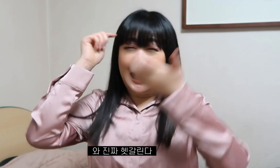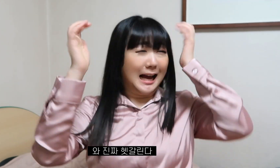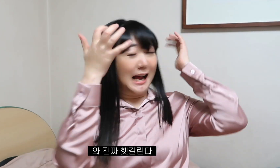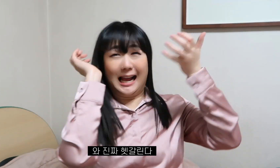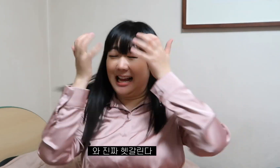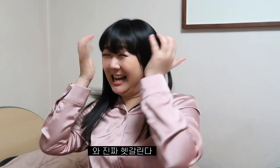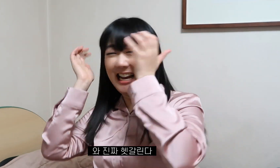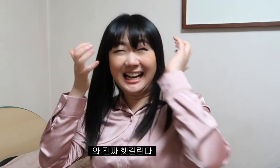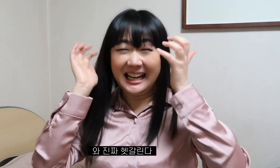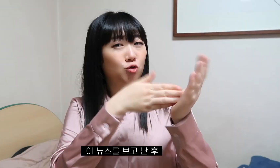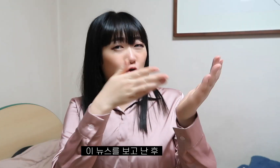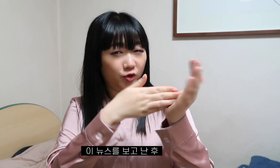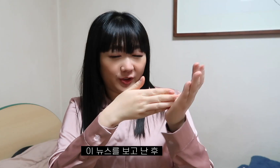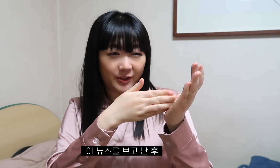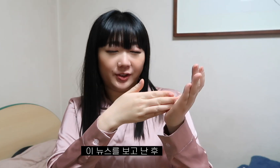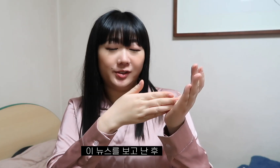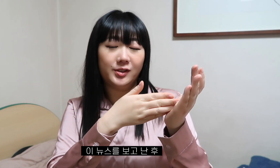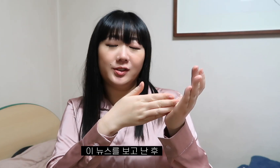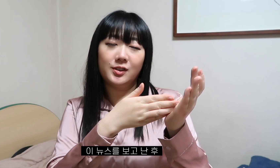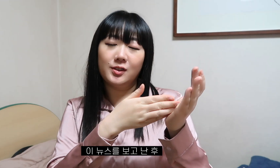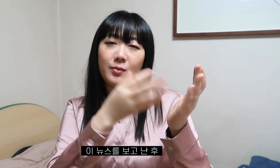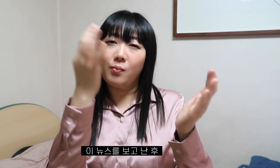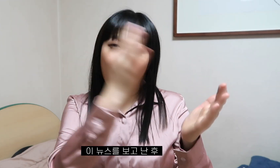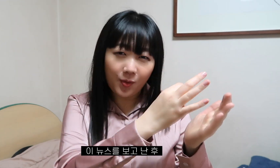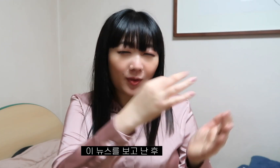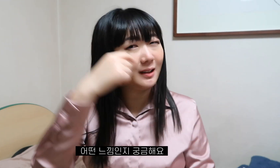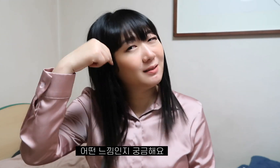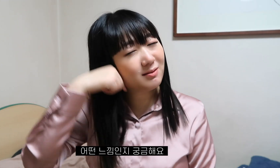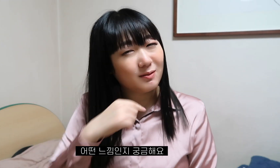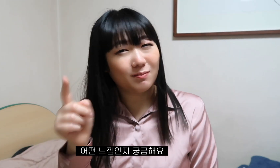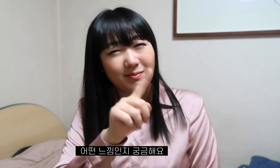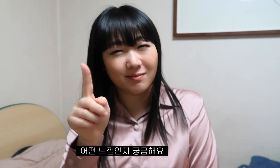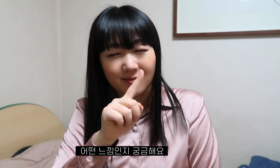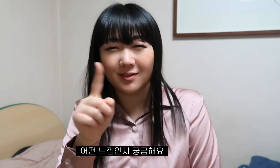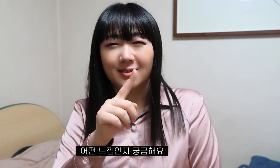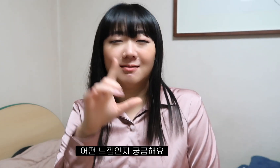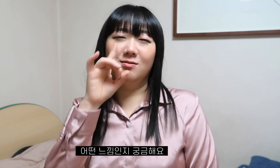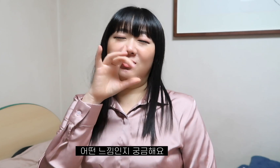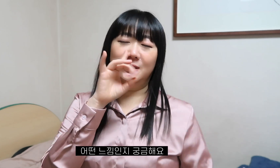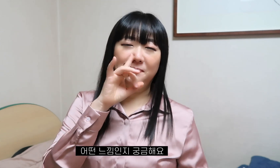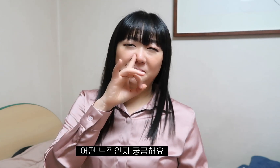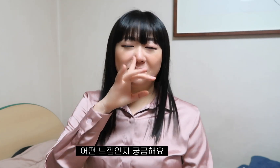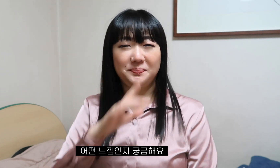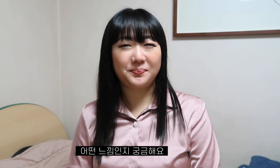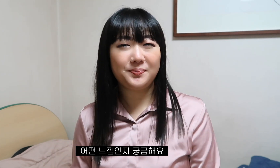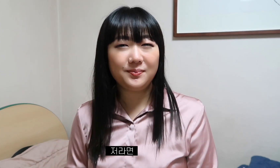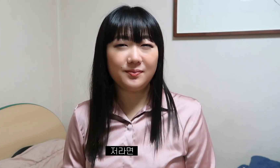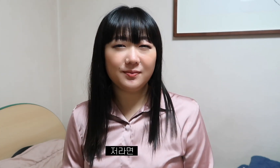and i'm really confused I wonder how you feel after seeing this news.